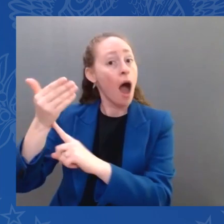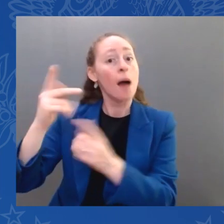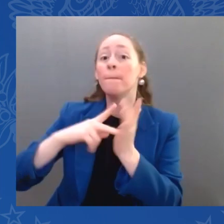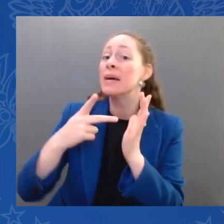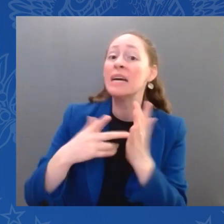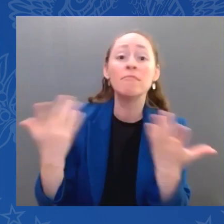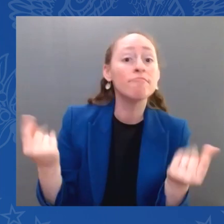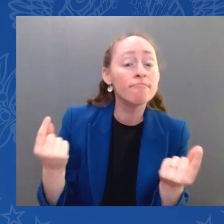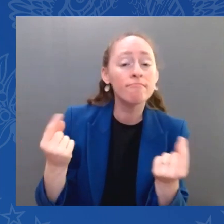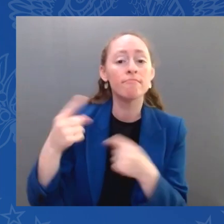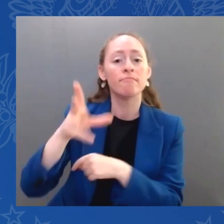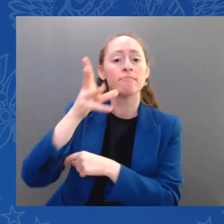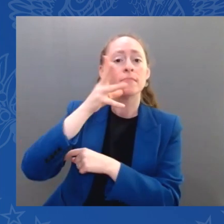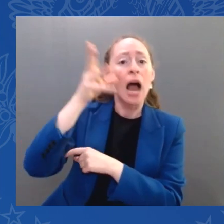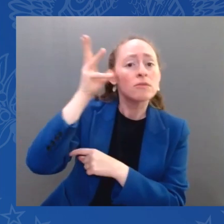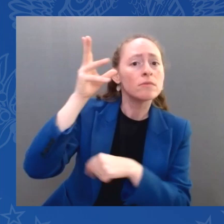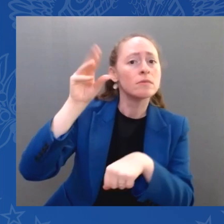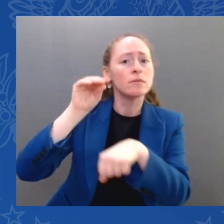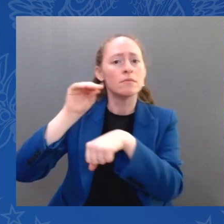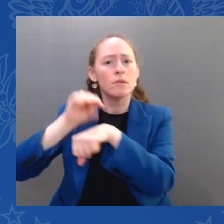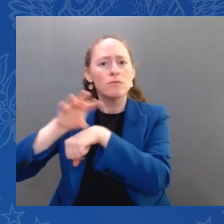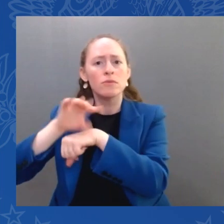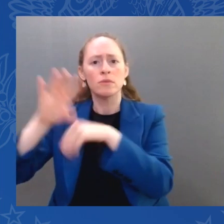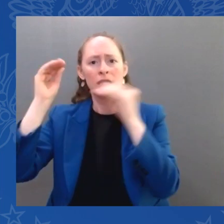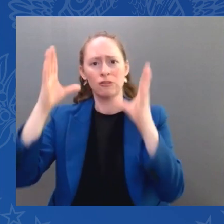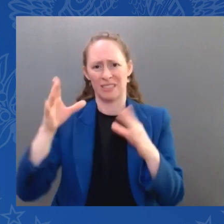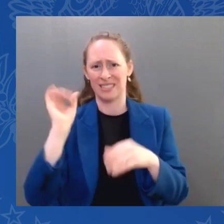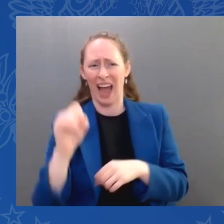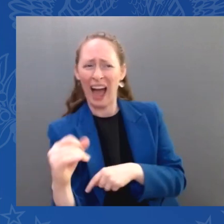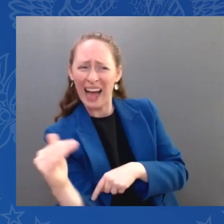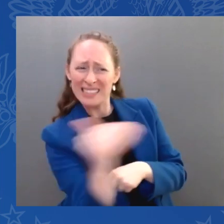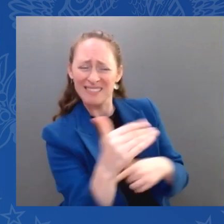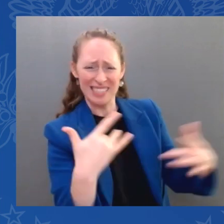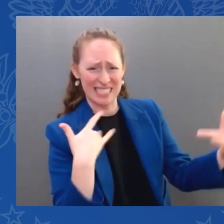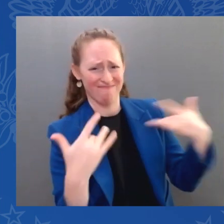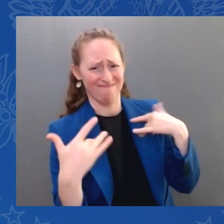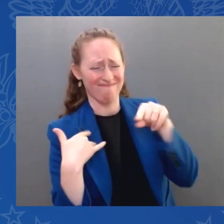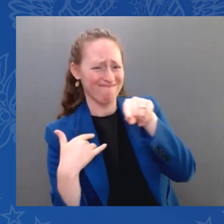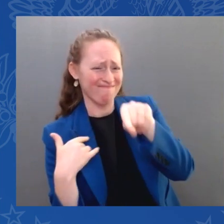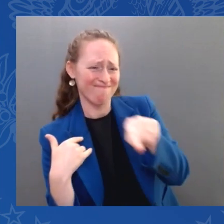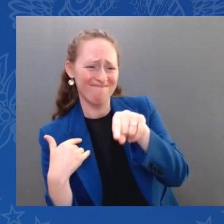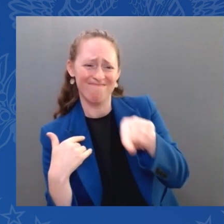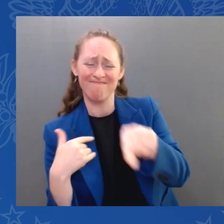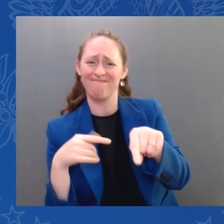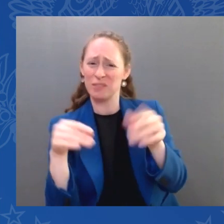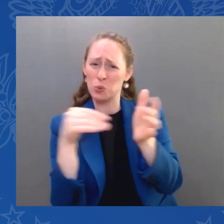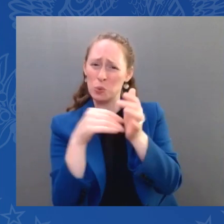threatening classmates, or experiencing suicidal thoughts that makes them a danger to themselves and to others.